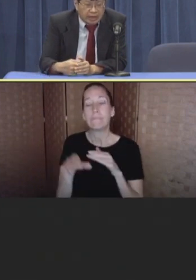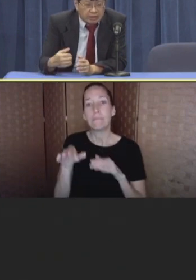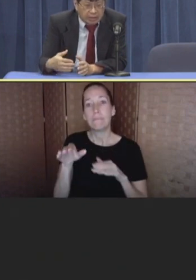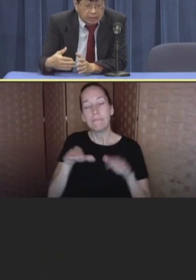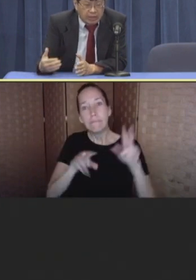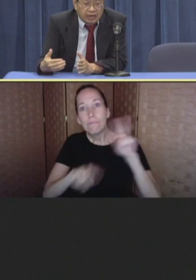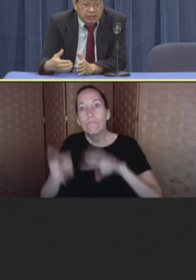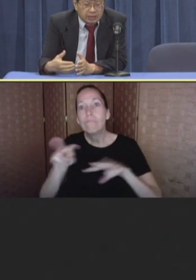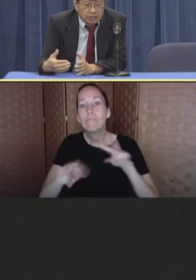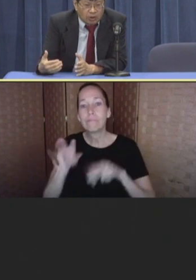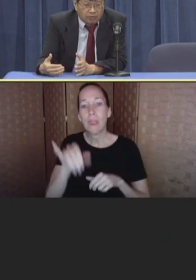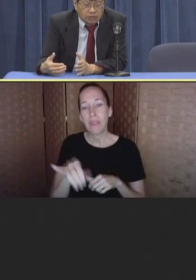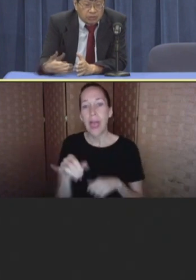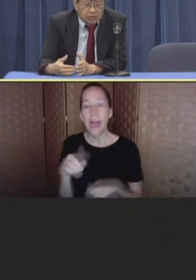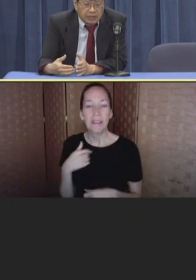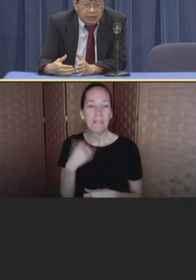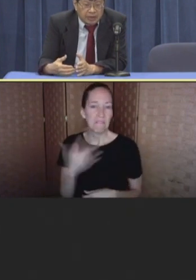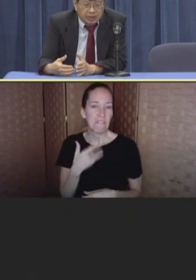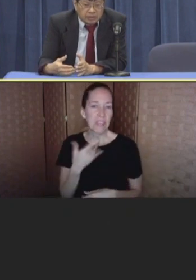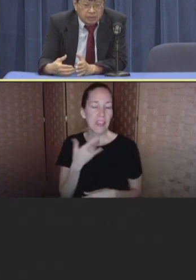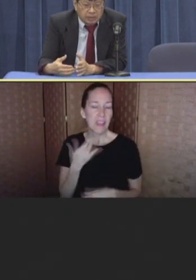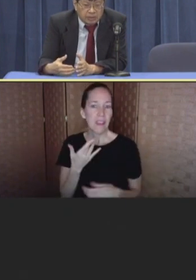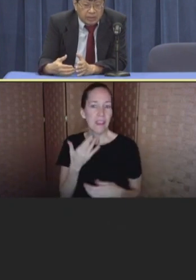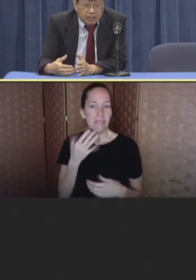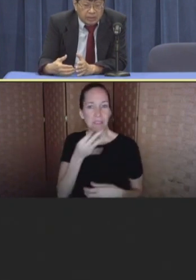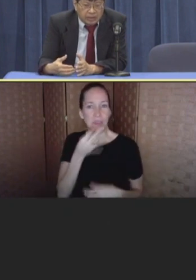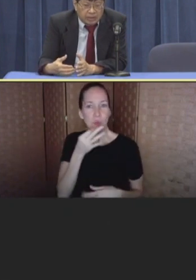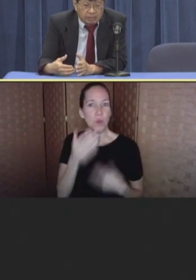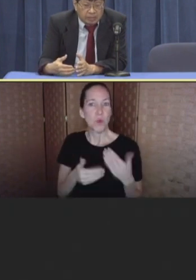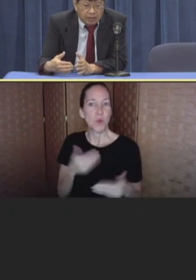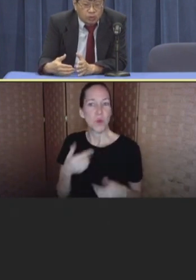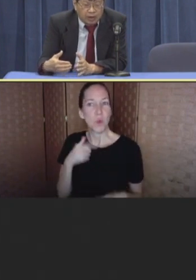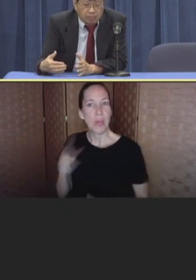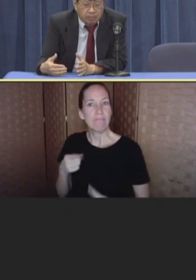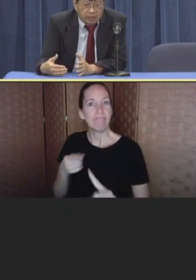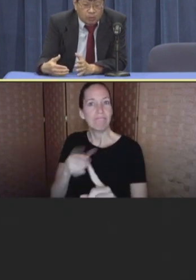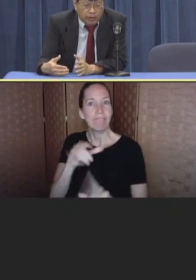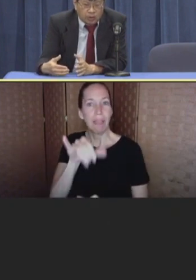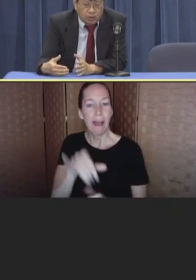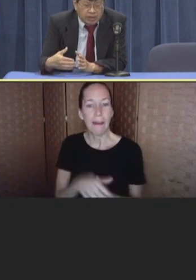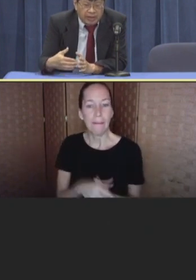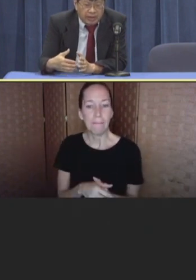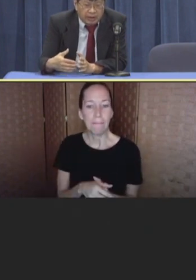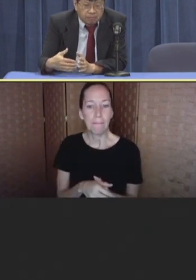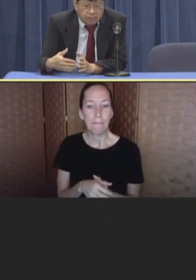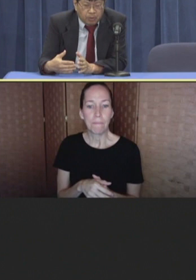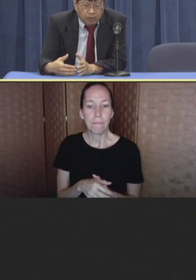That said, I think, you know, obviously the electronic medical records, people have been